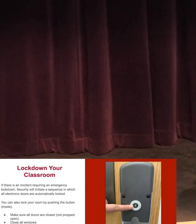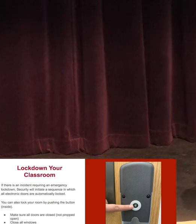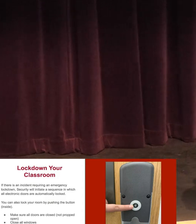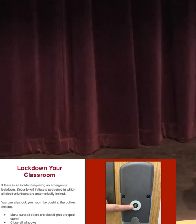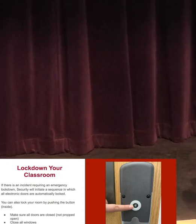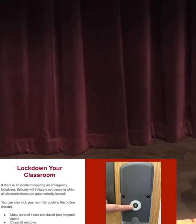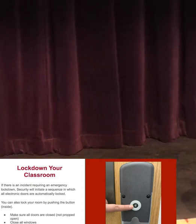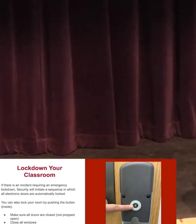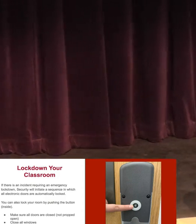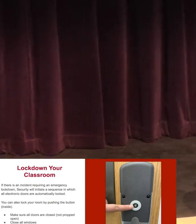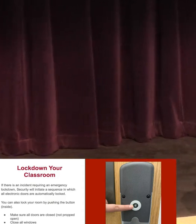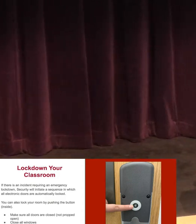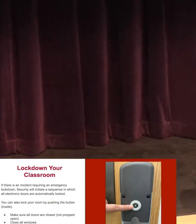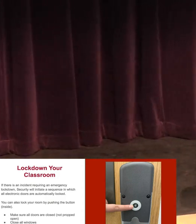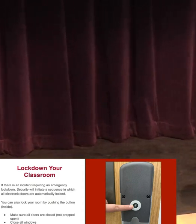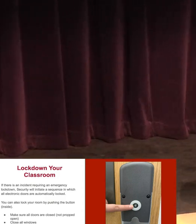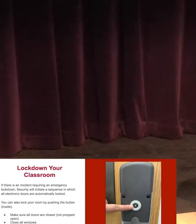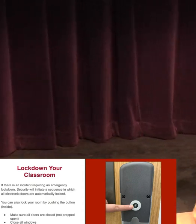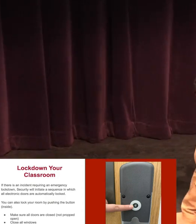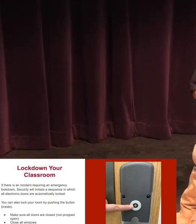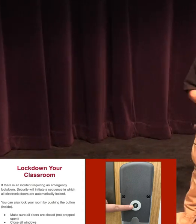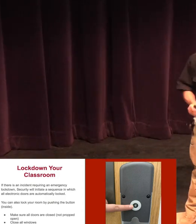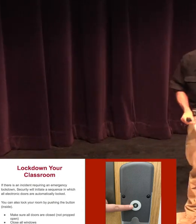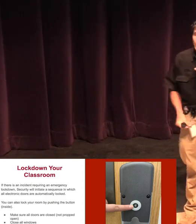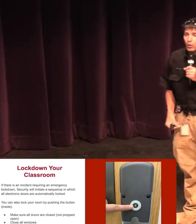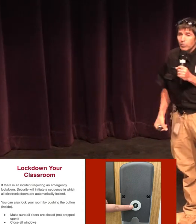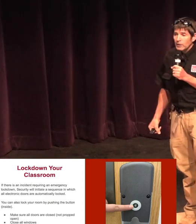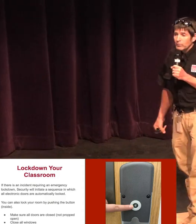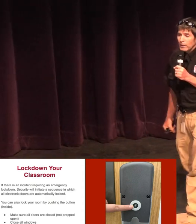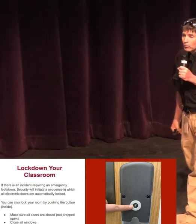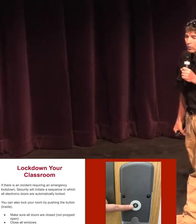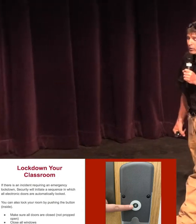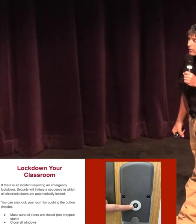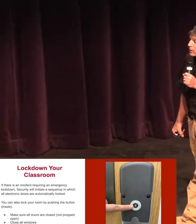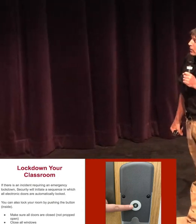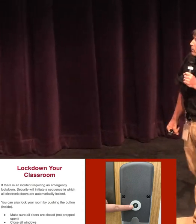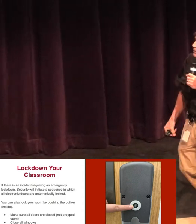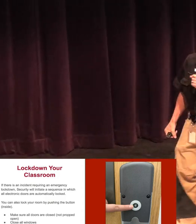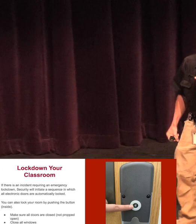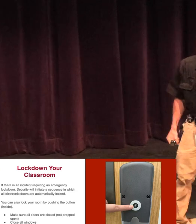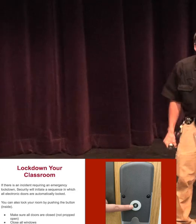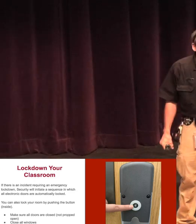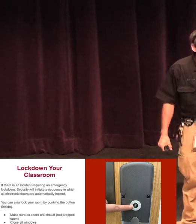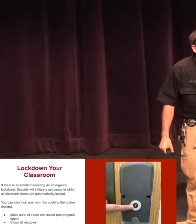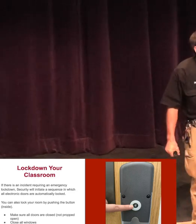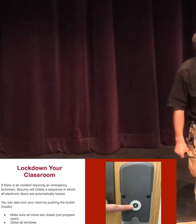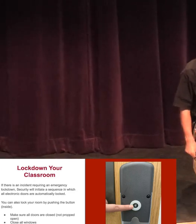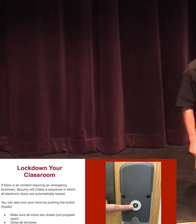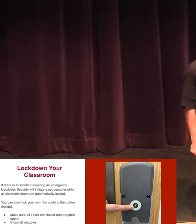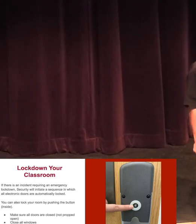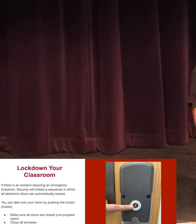whole campus and then you can't push that button to unlock it. It is locked. And your cards are not going to work in opening